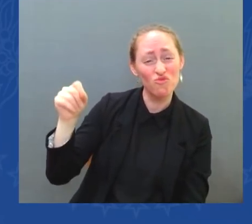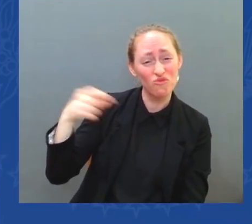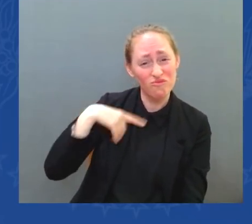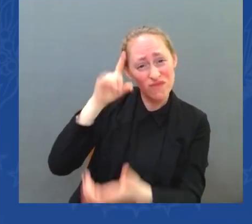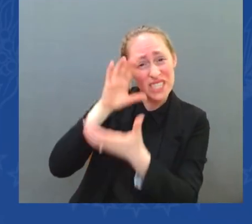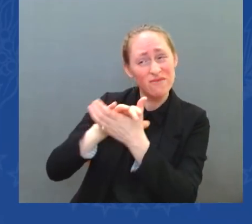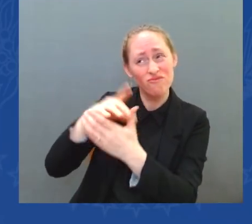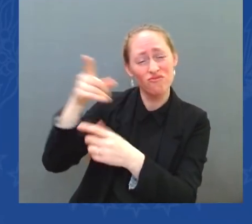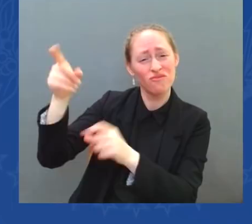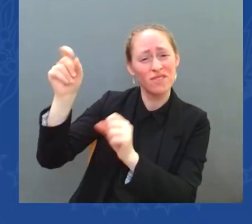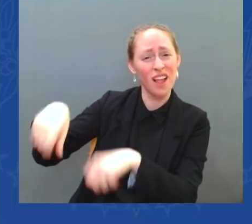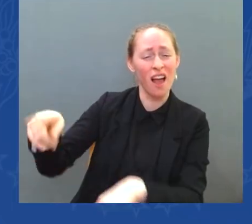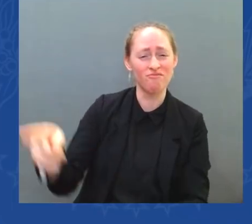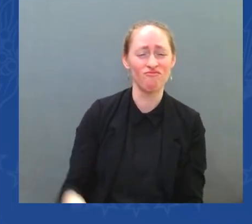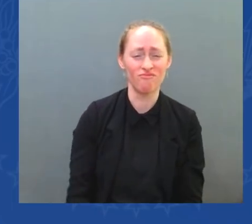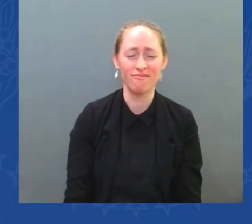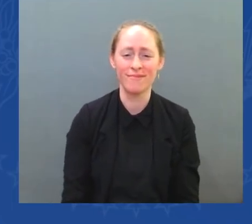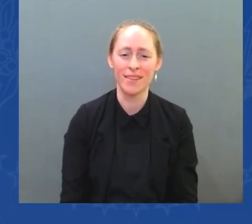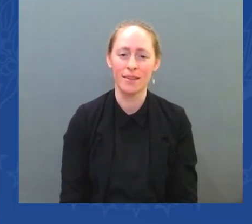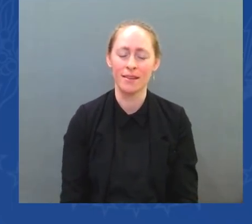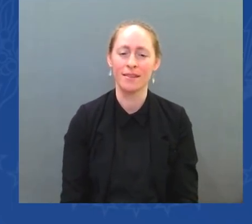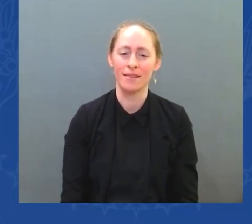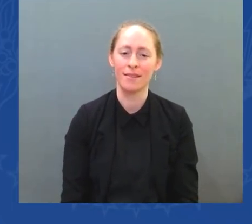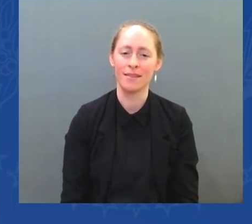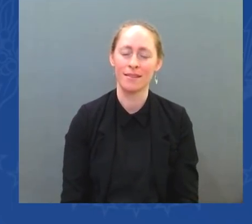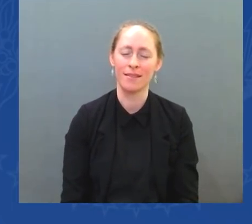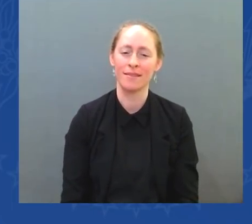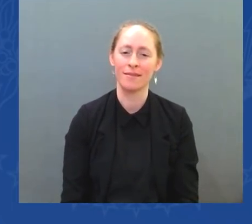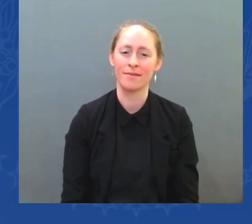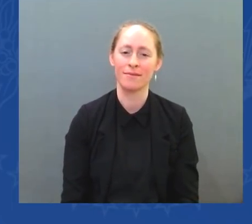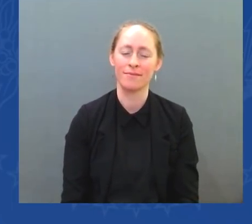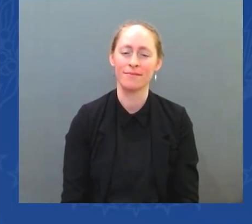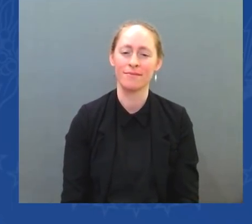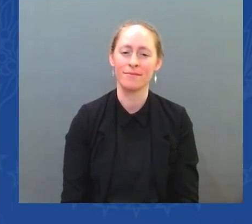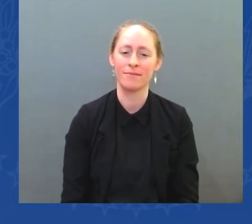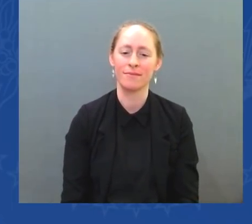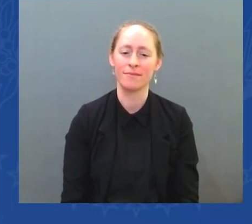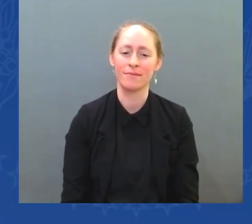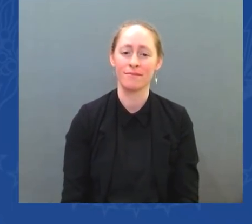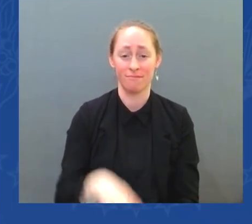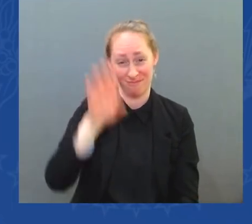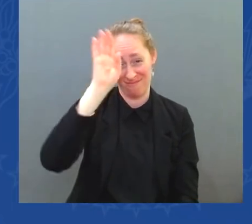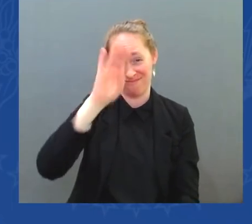this is not pure chauvinism; this is the truth -- we're the only nation on Earth, if you think about it,